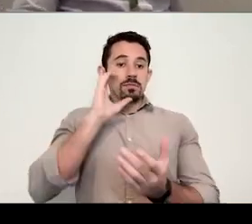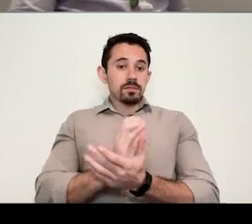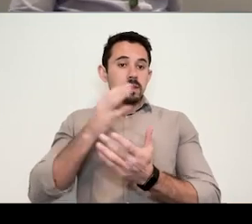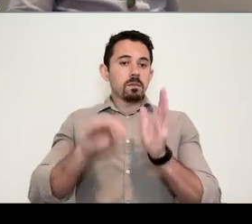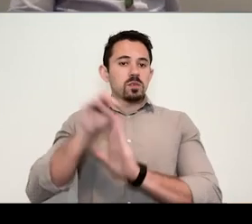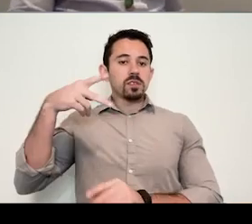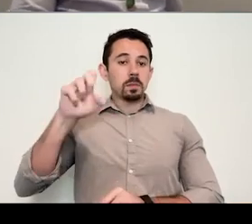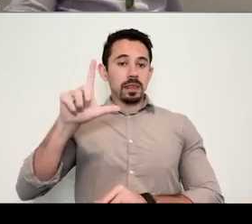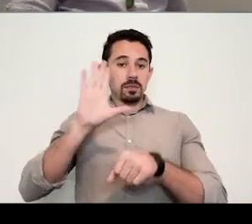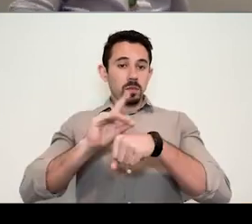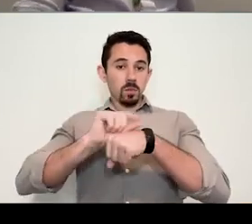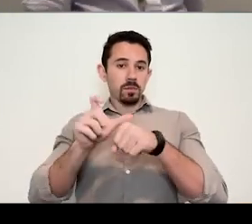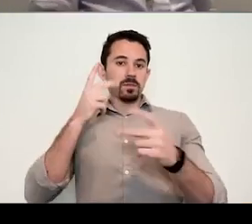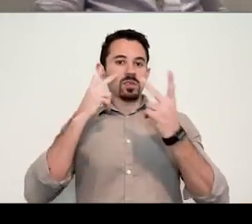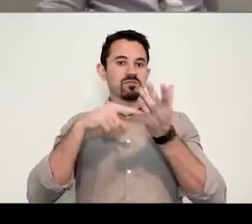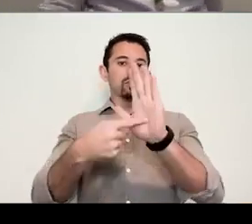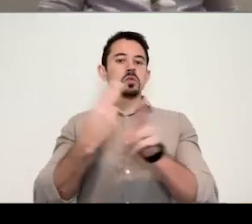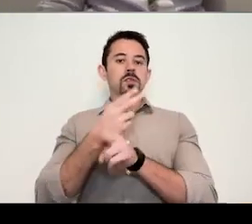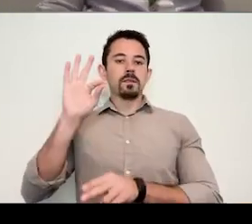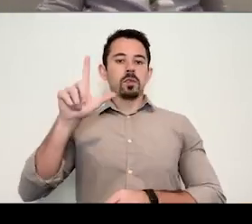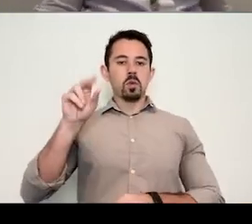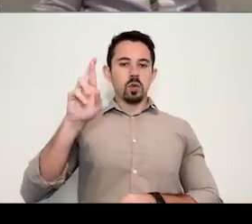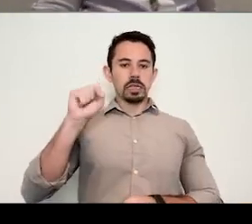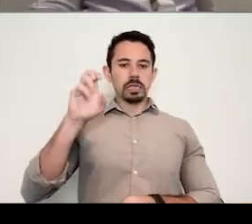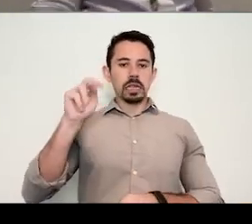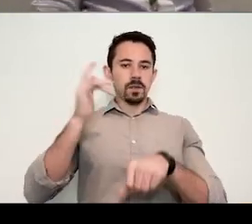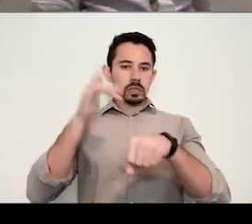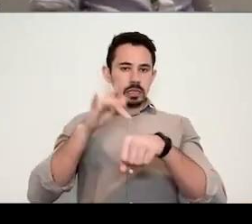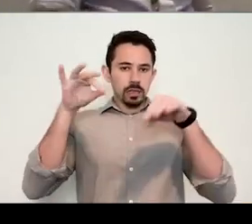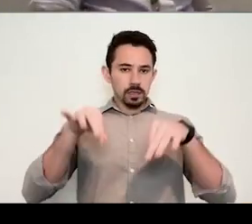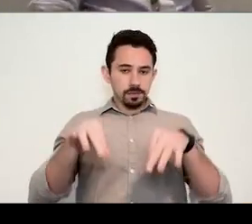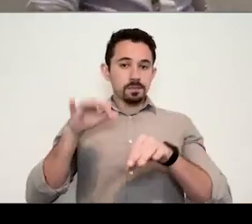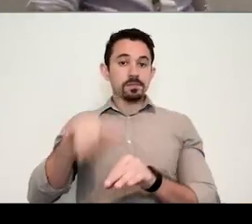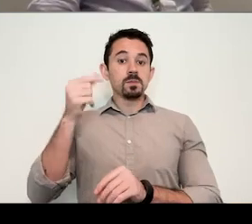Confocal Imaging of mature Pel biofilms visualized using fluorescent staining showed where green